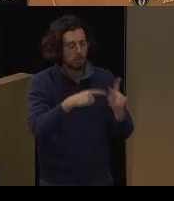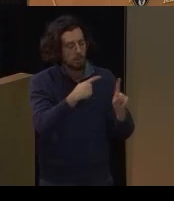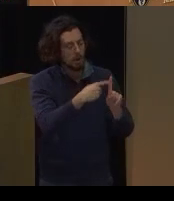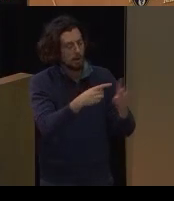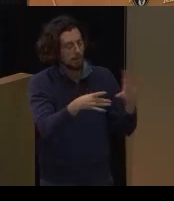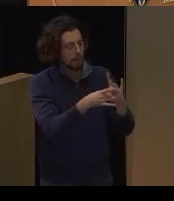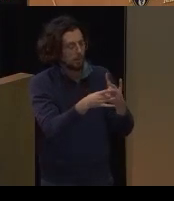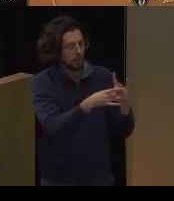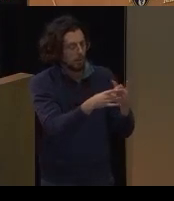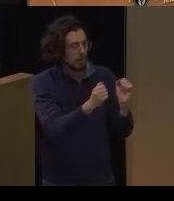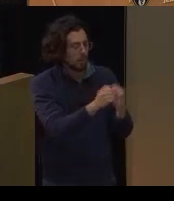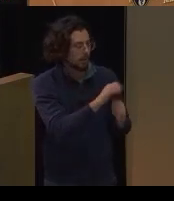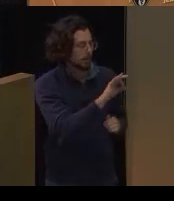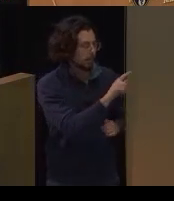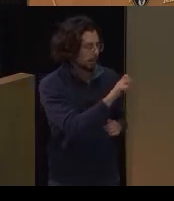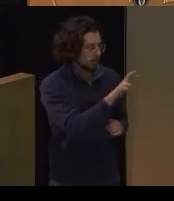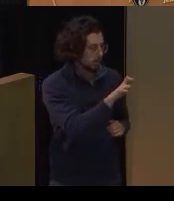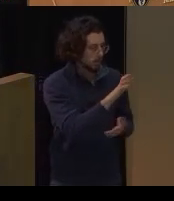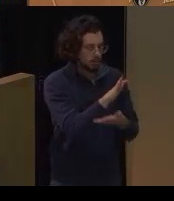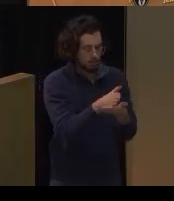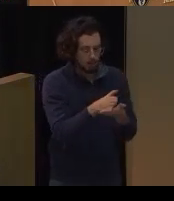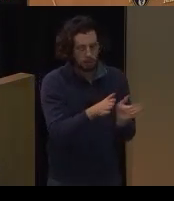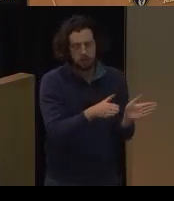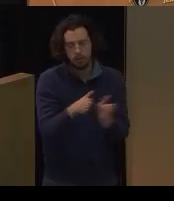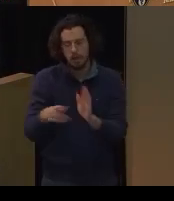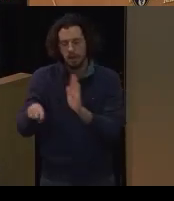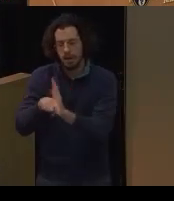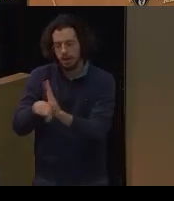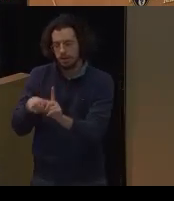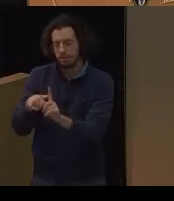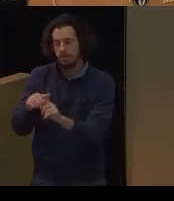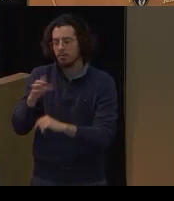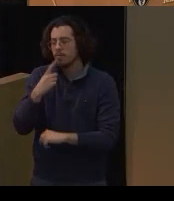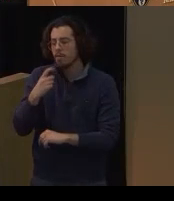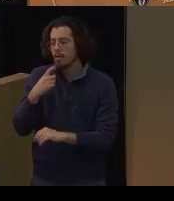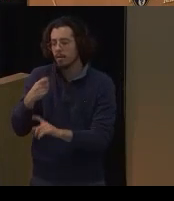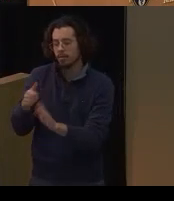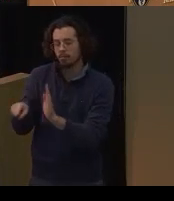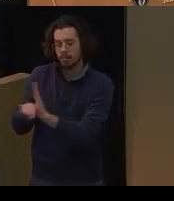between the feature and the component and red is a negative going loading uh between the feature